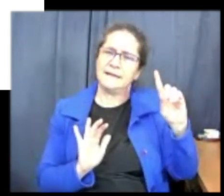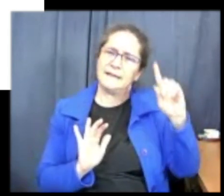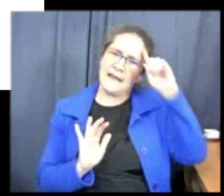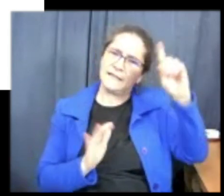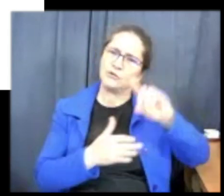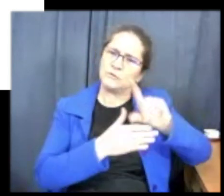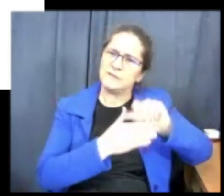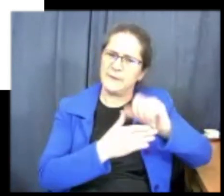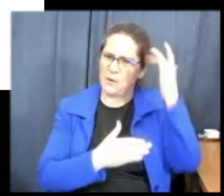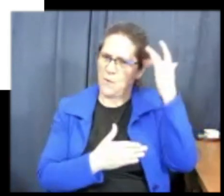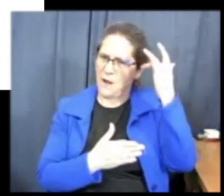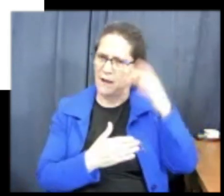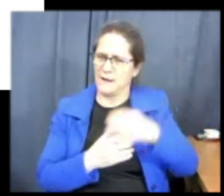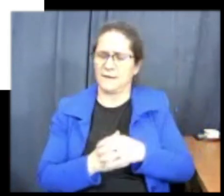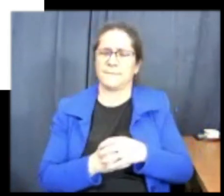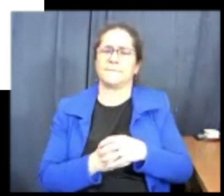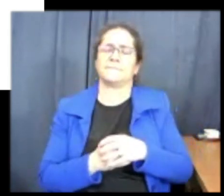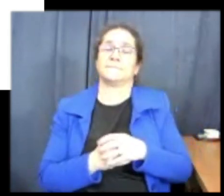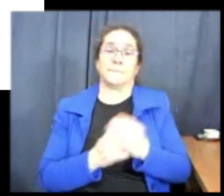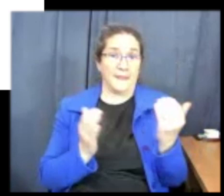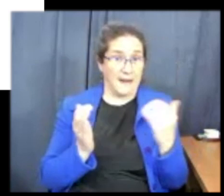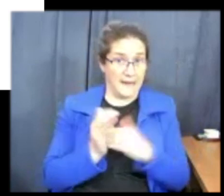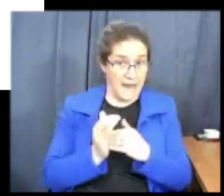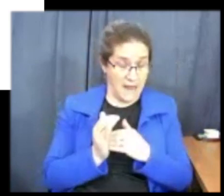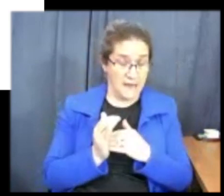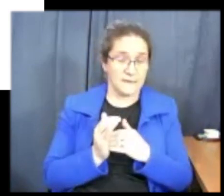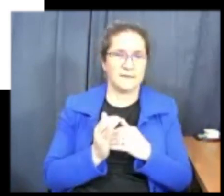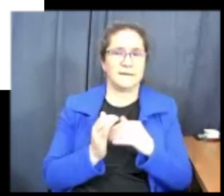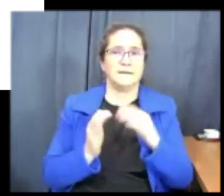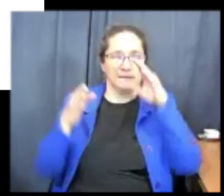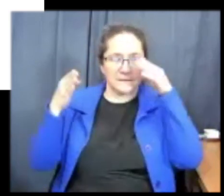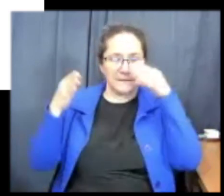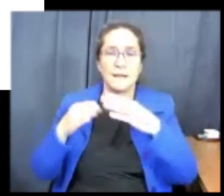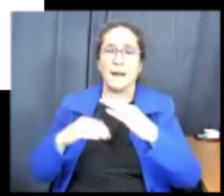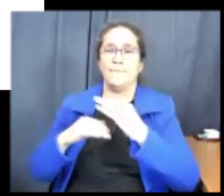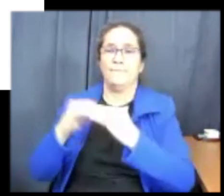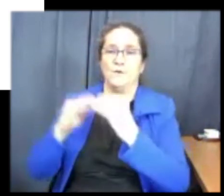start with looking at building and teams within the district.